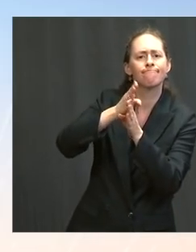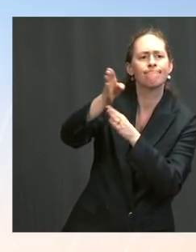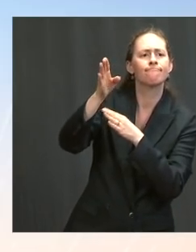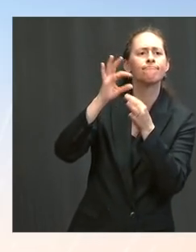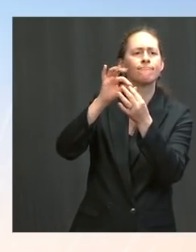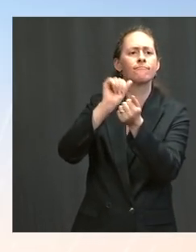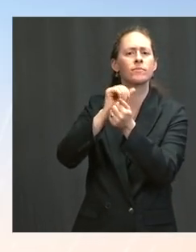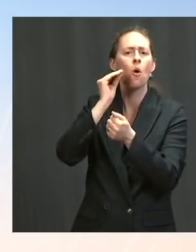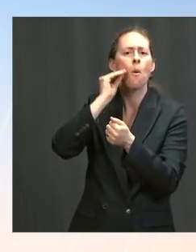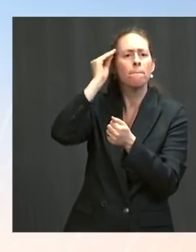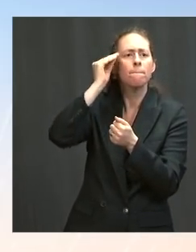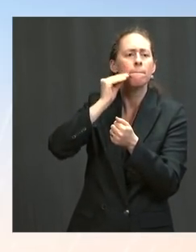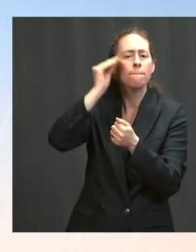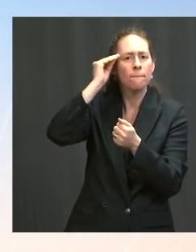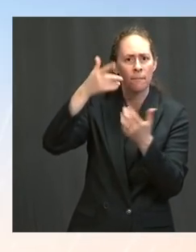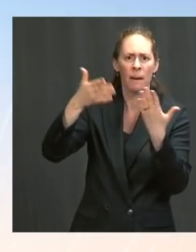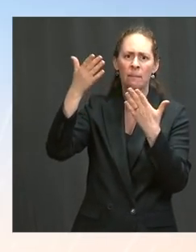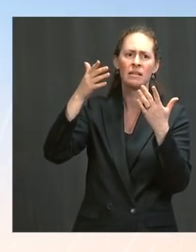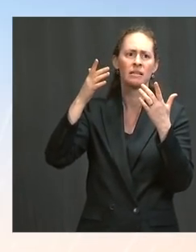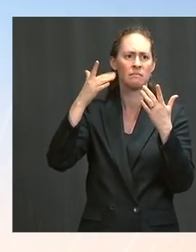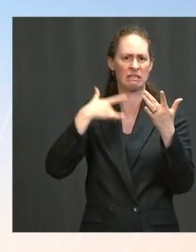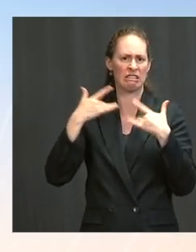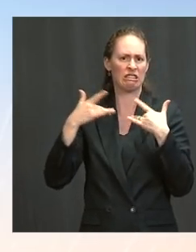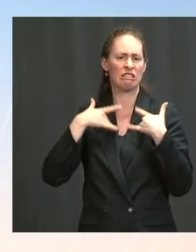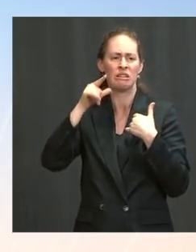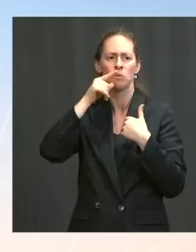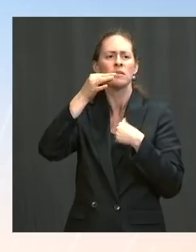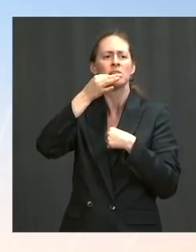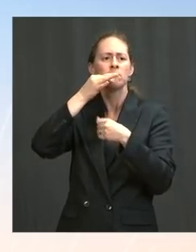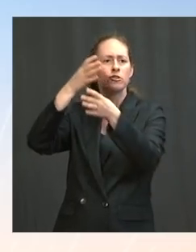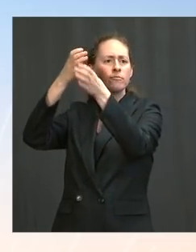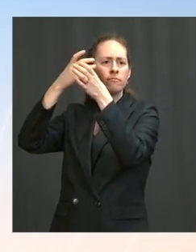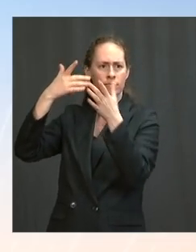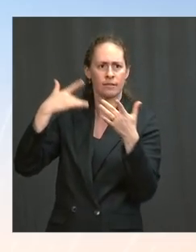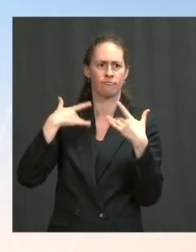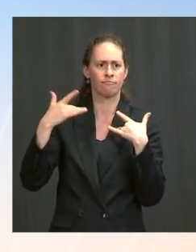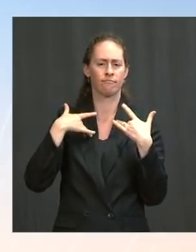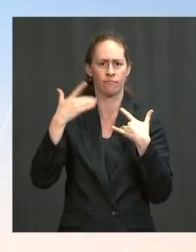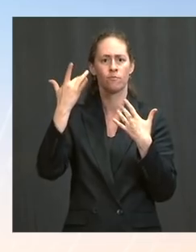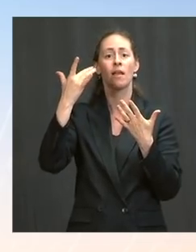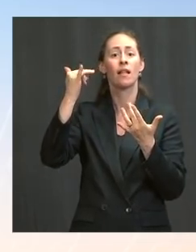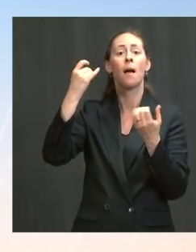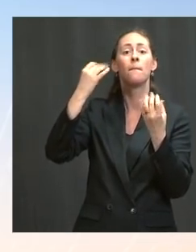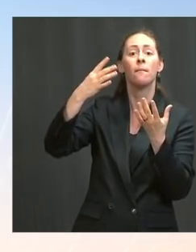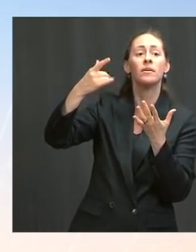if a federal moratorium is lifted next month. And a lot of studies show that evictions cause --